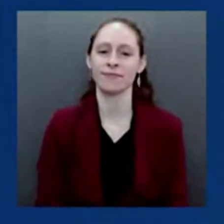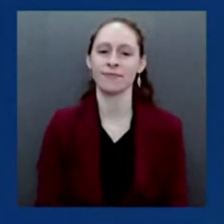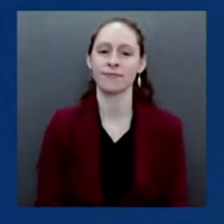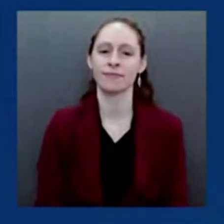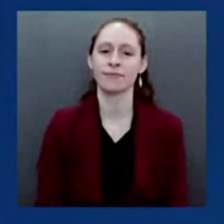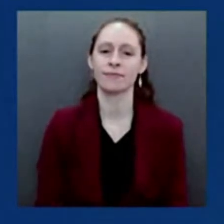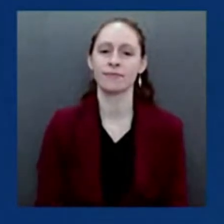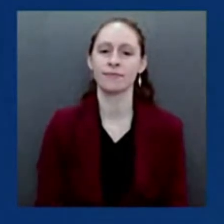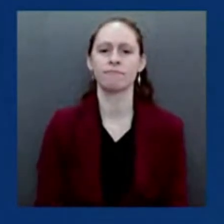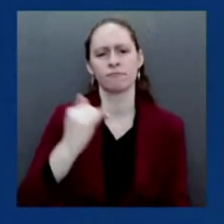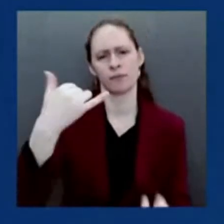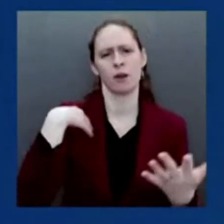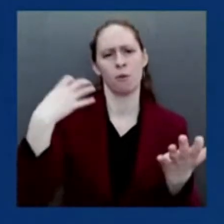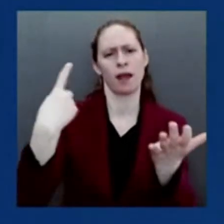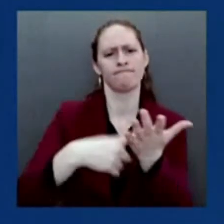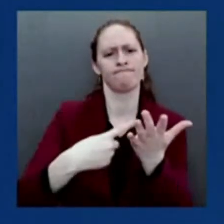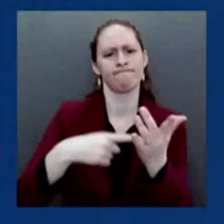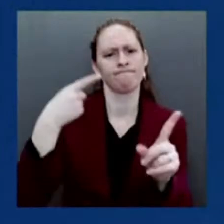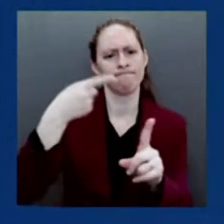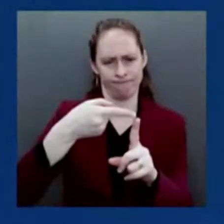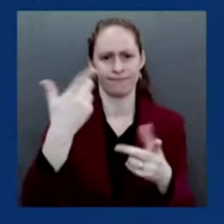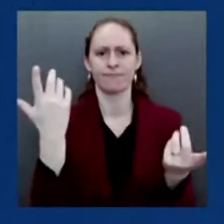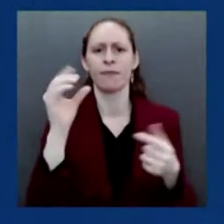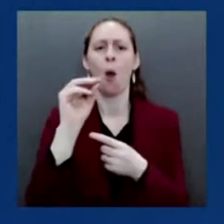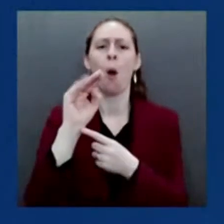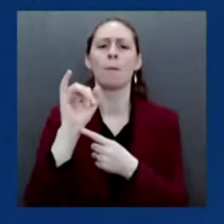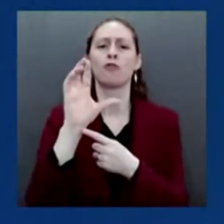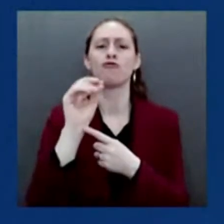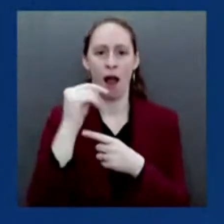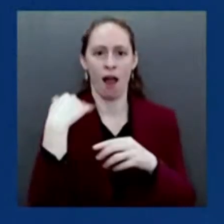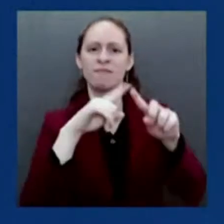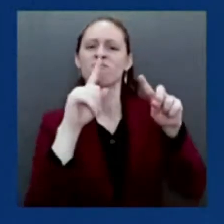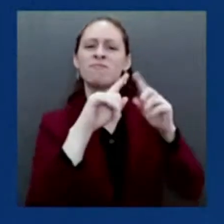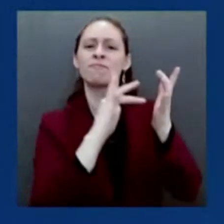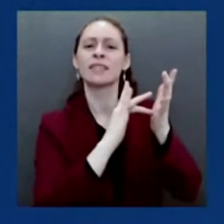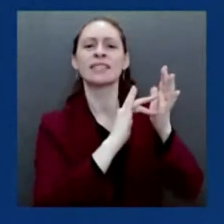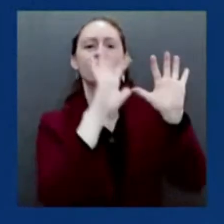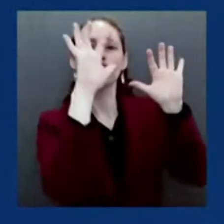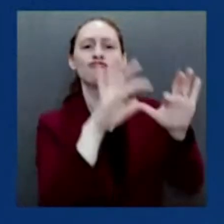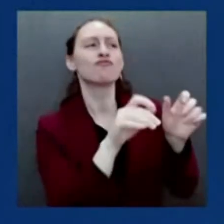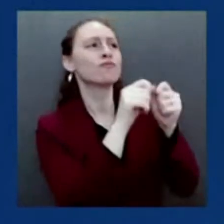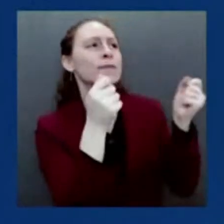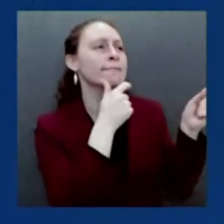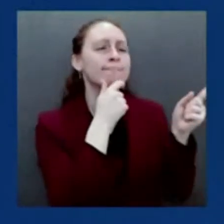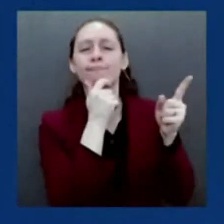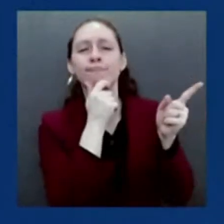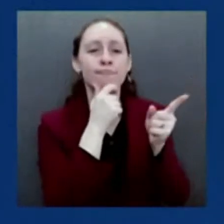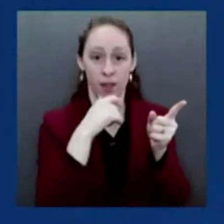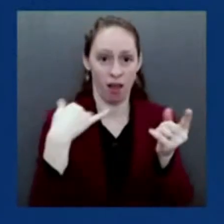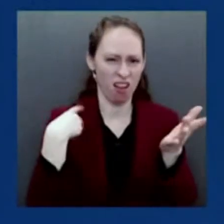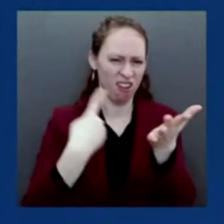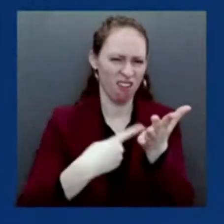JEFFREY HAD REFERRED TO AS THE OMICRON EDISON CABINET.